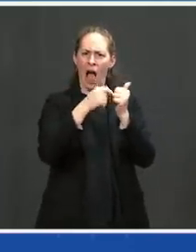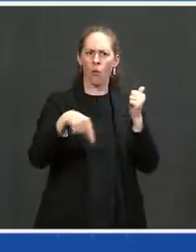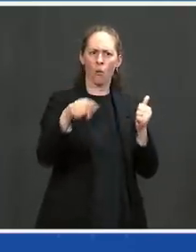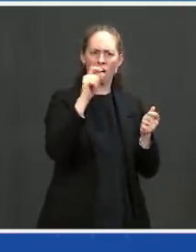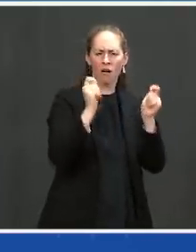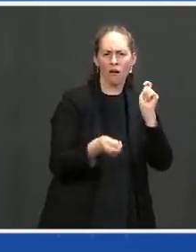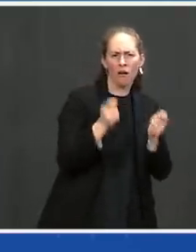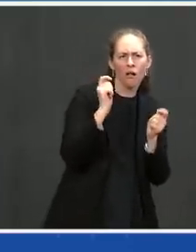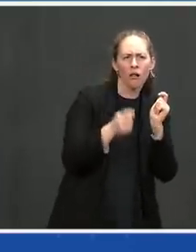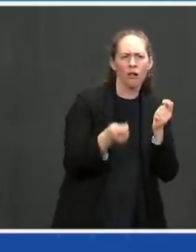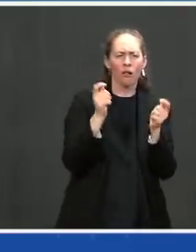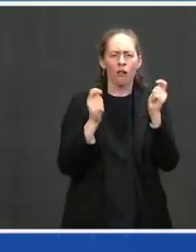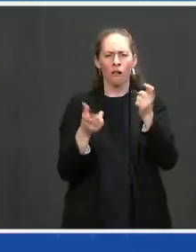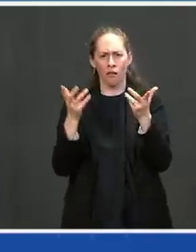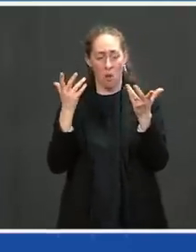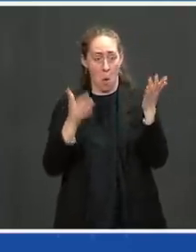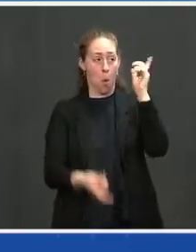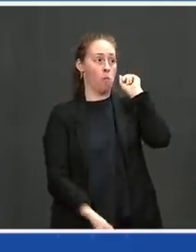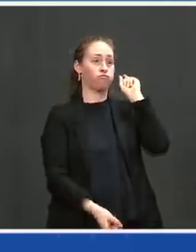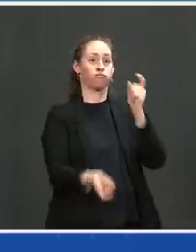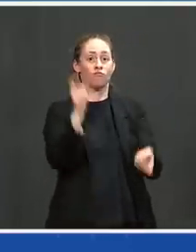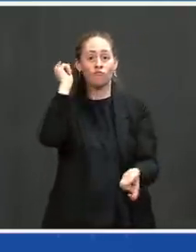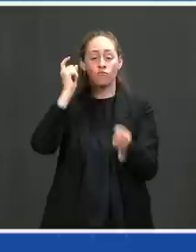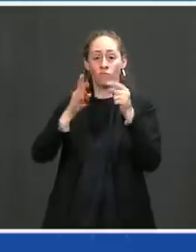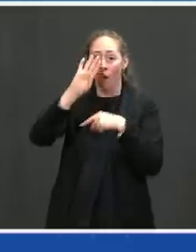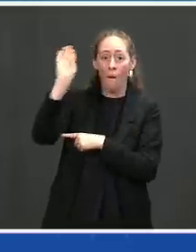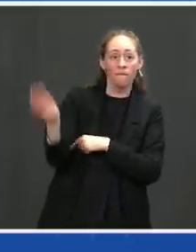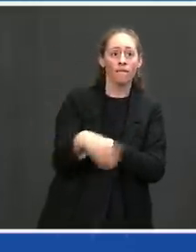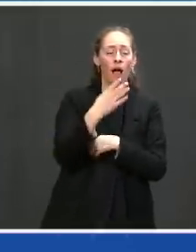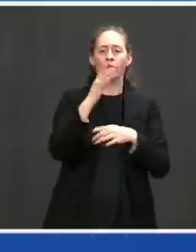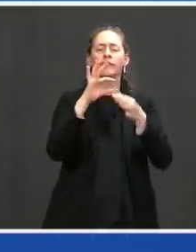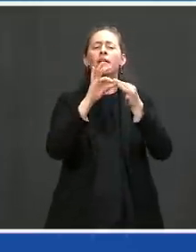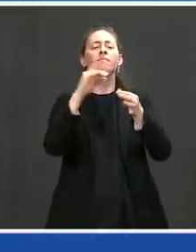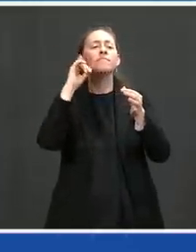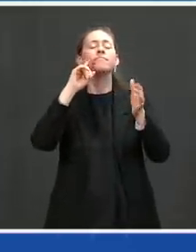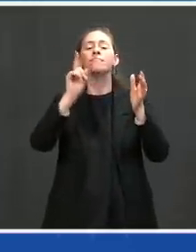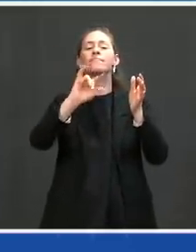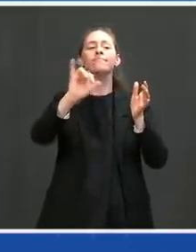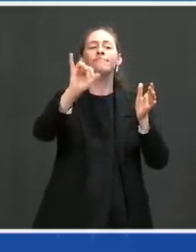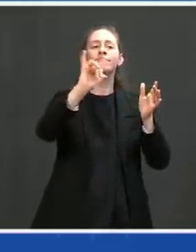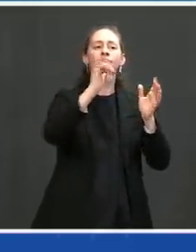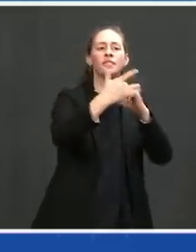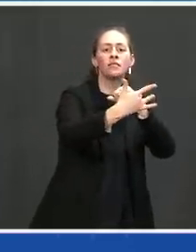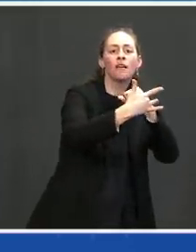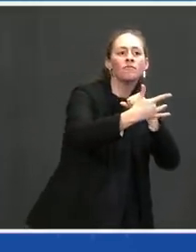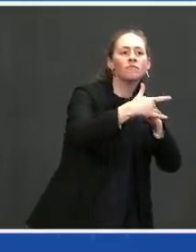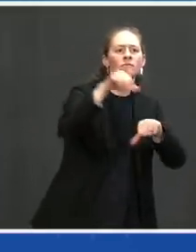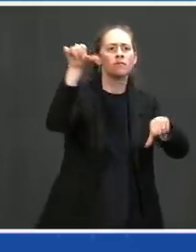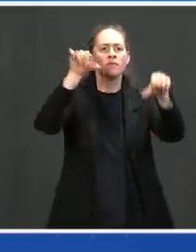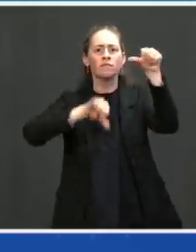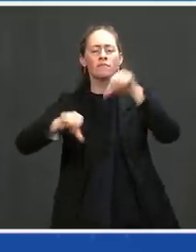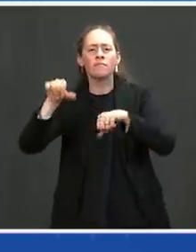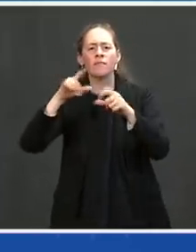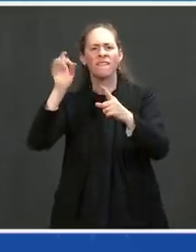in science and technology and the environment? How will they do that? And are democracies equipped --